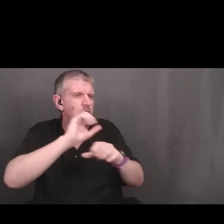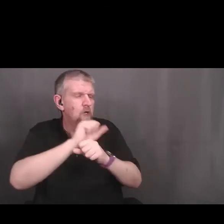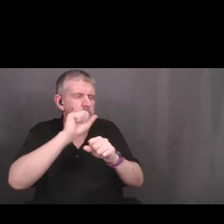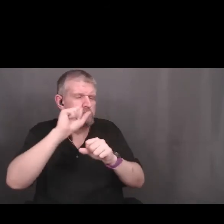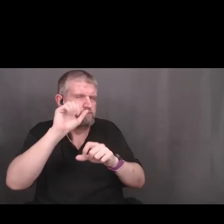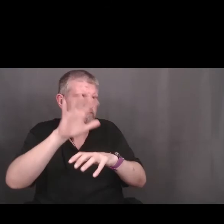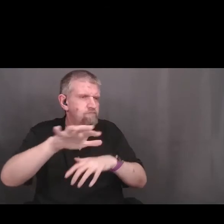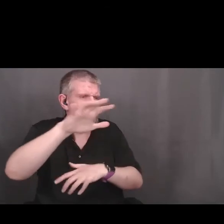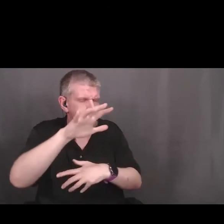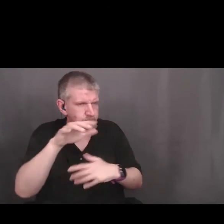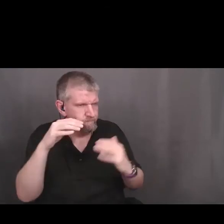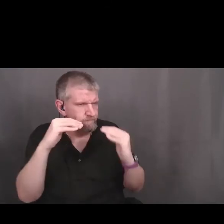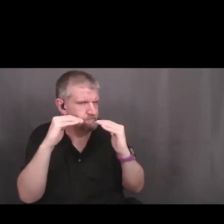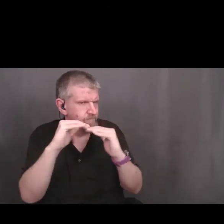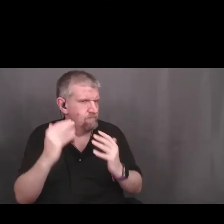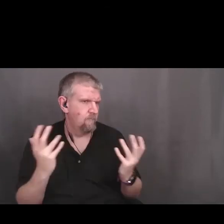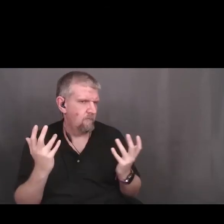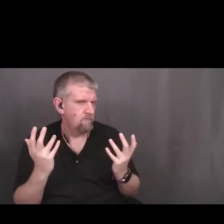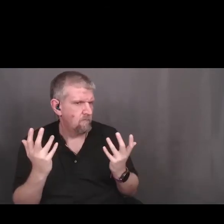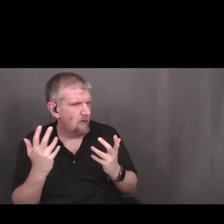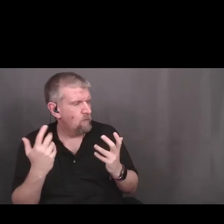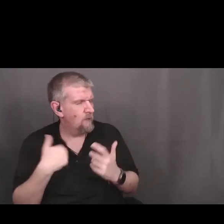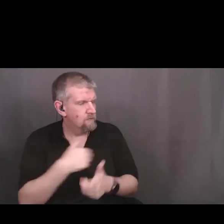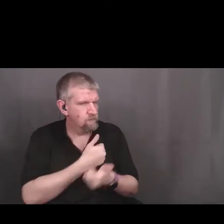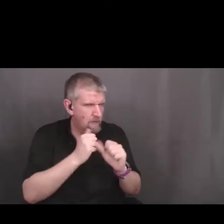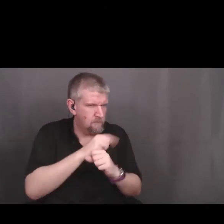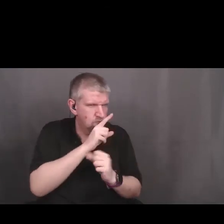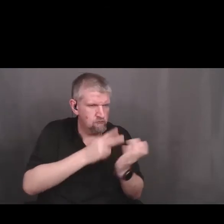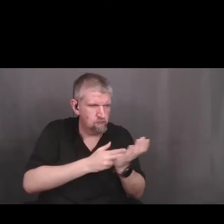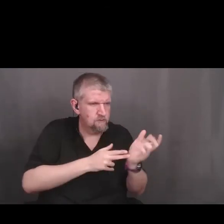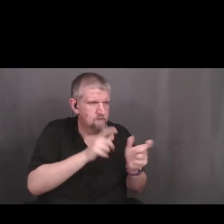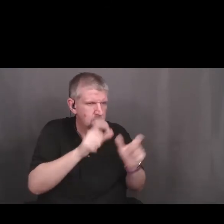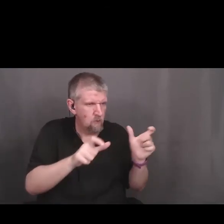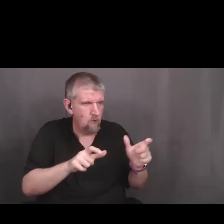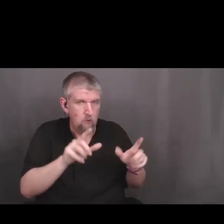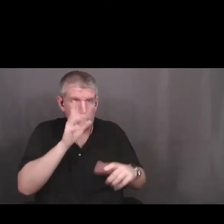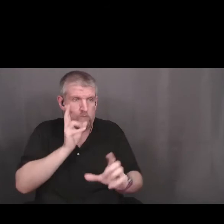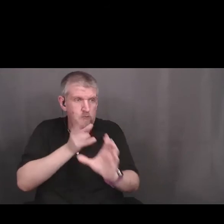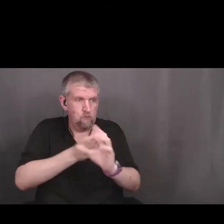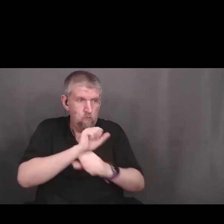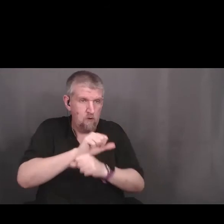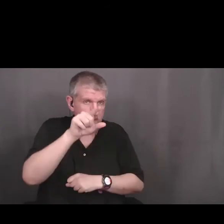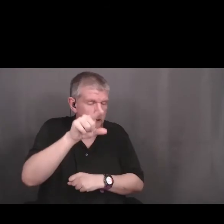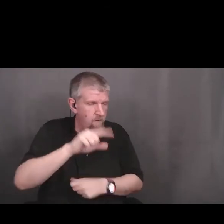And we try to make sure that these people are supported in their employment goals